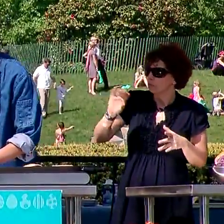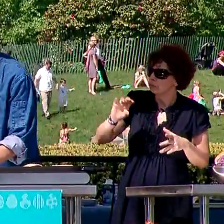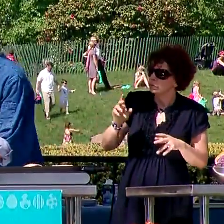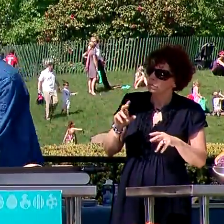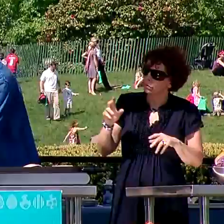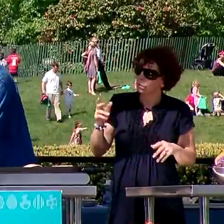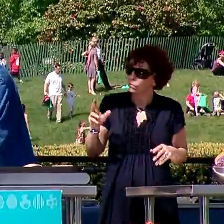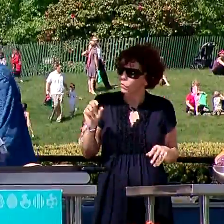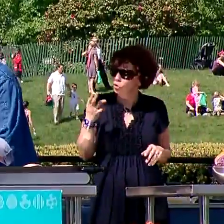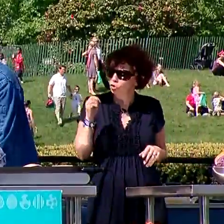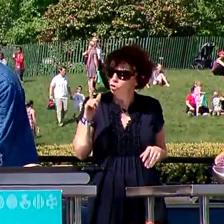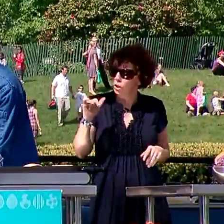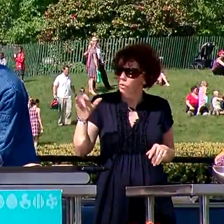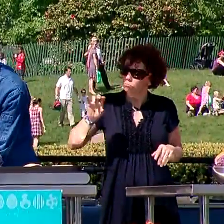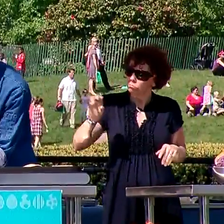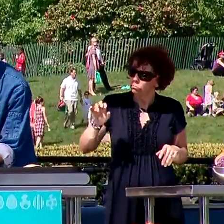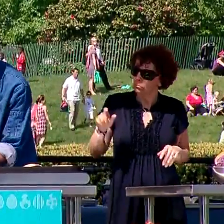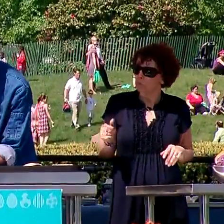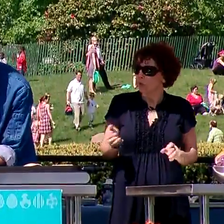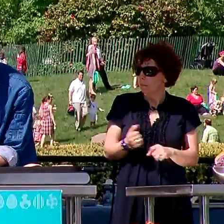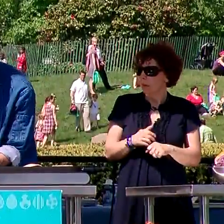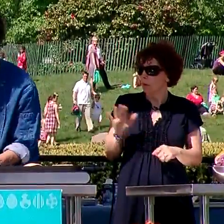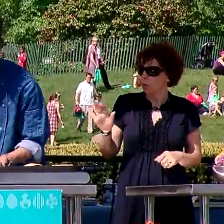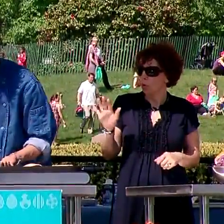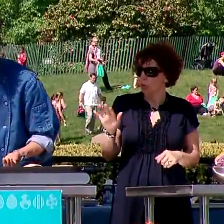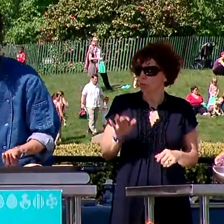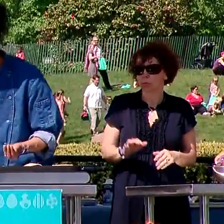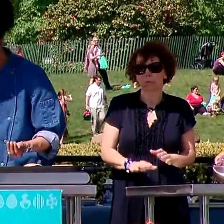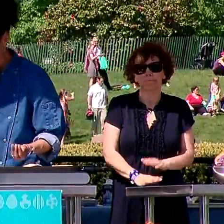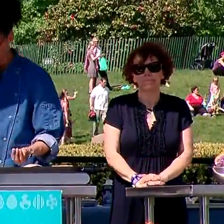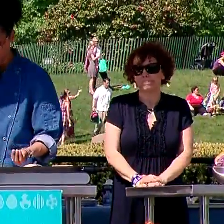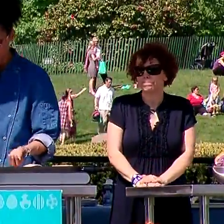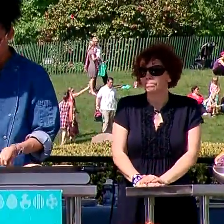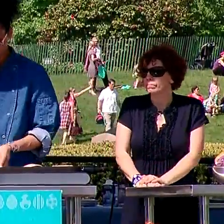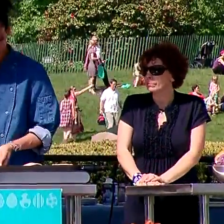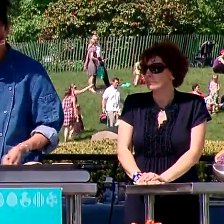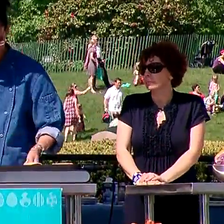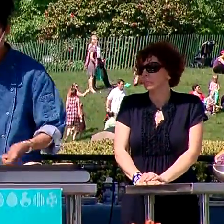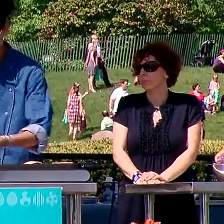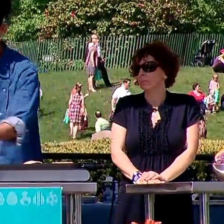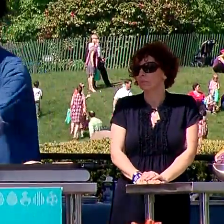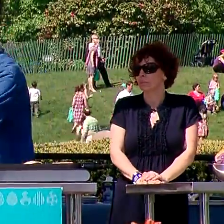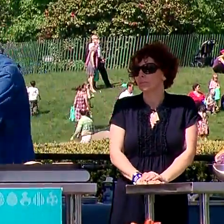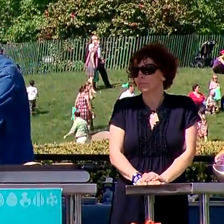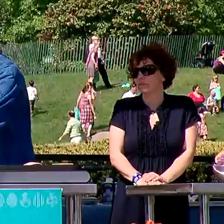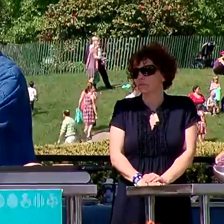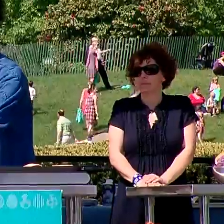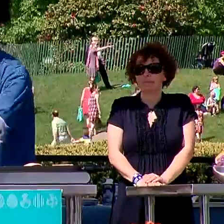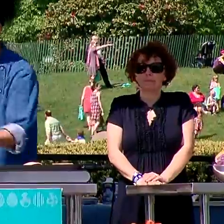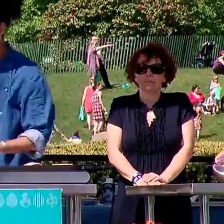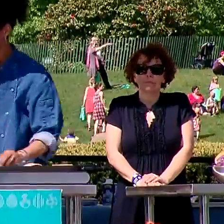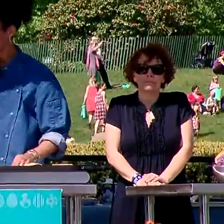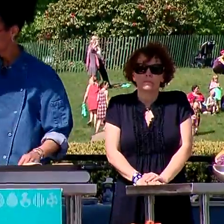So make yours. Okay. Perfect.